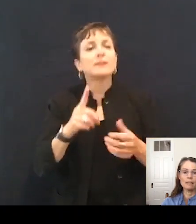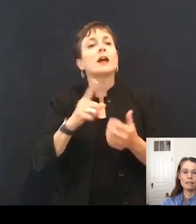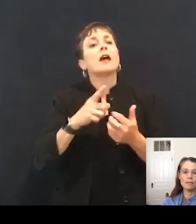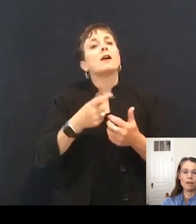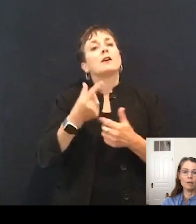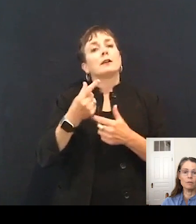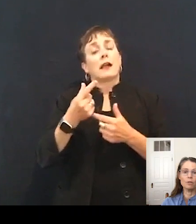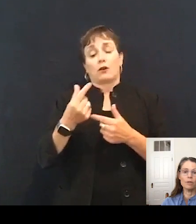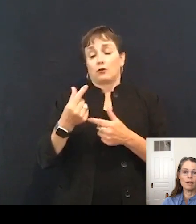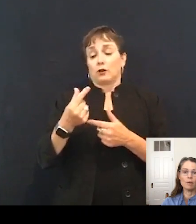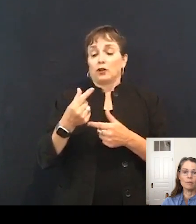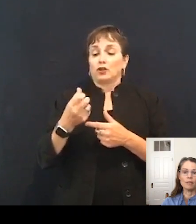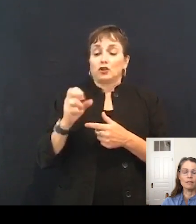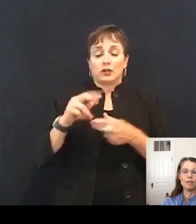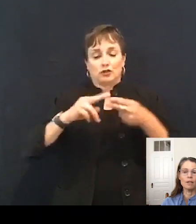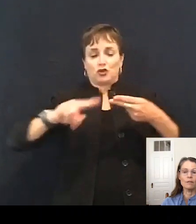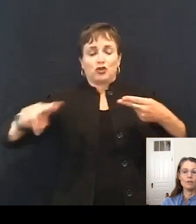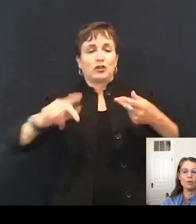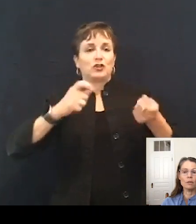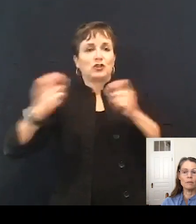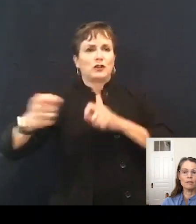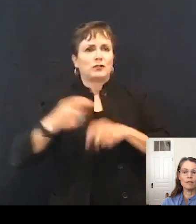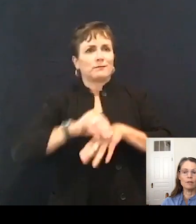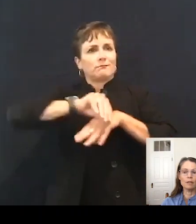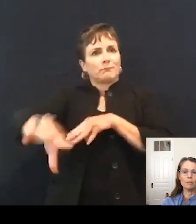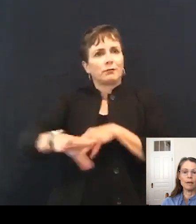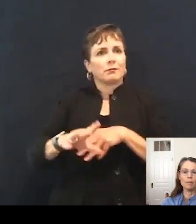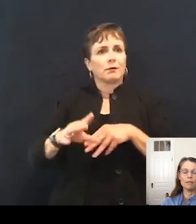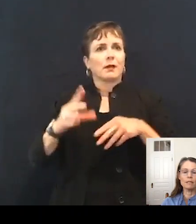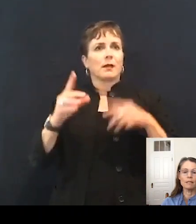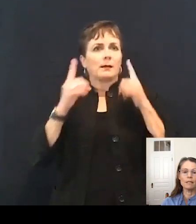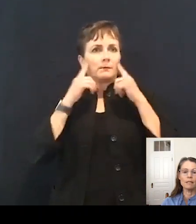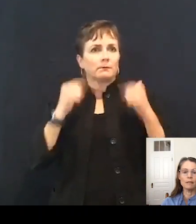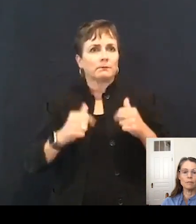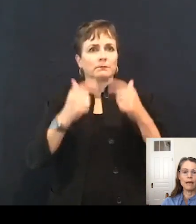And to develop new therapies for the treatment of hearing impairment,